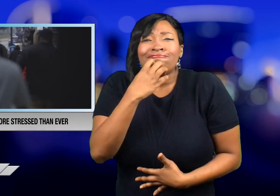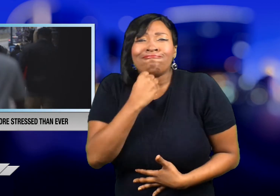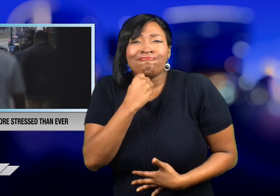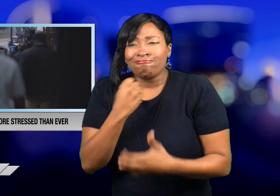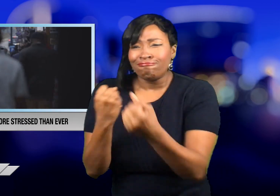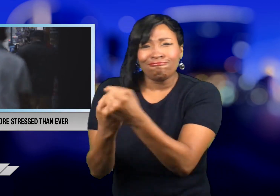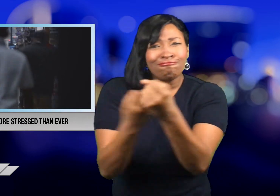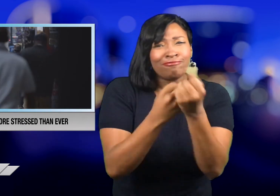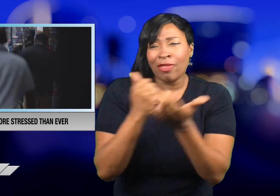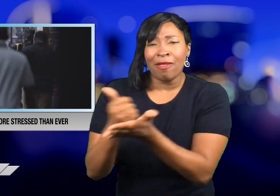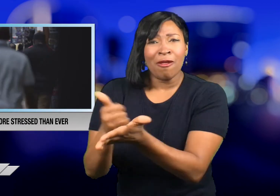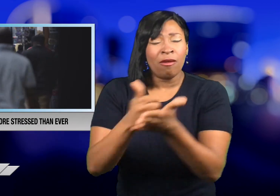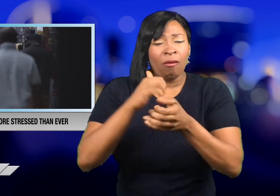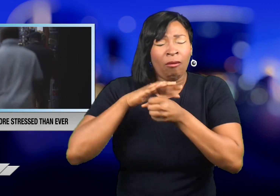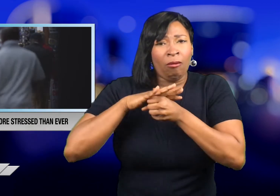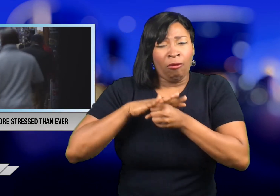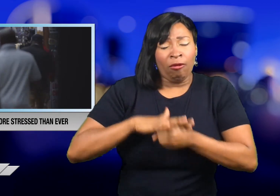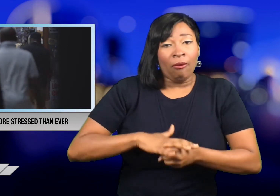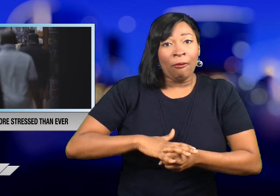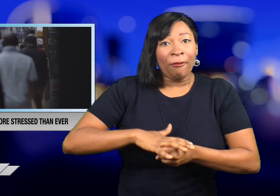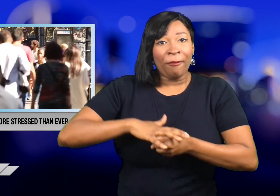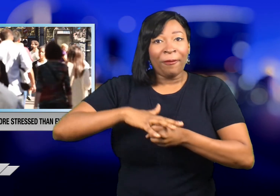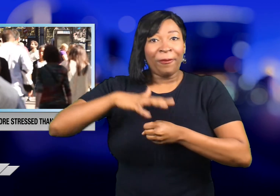that they value.